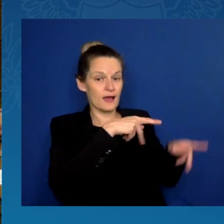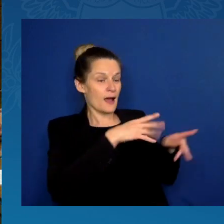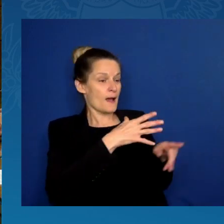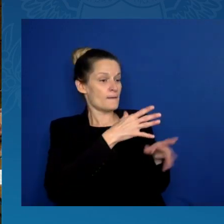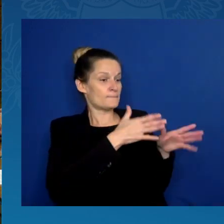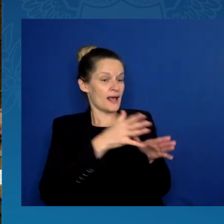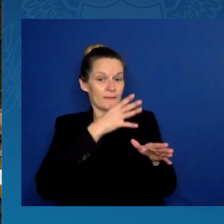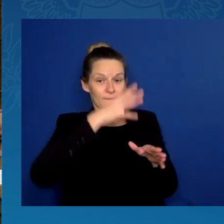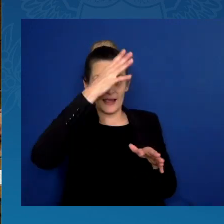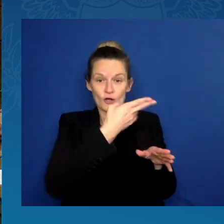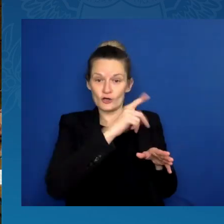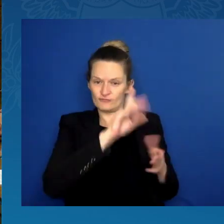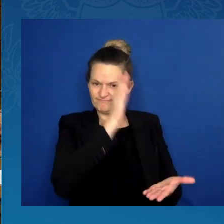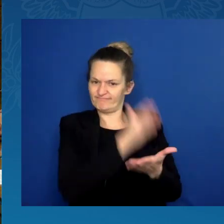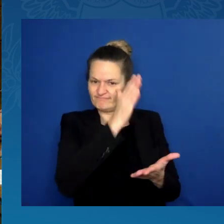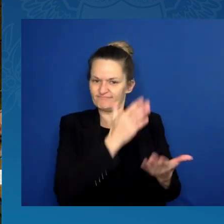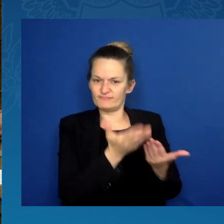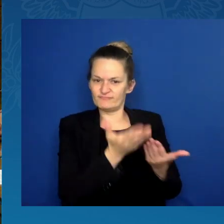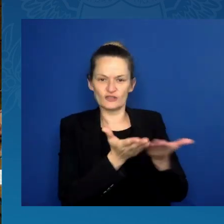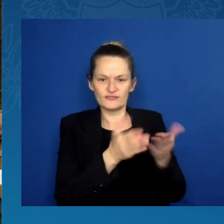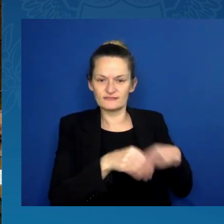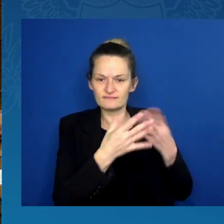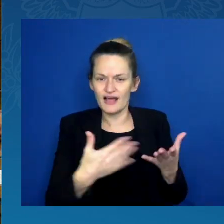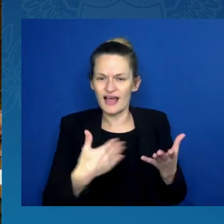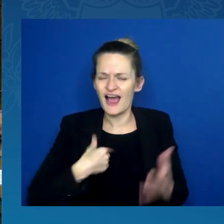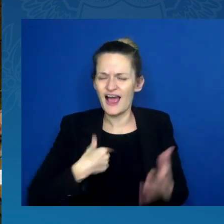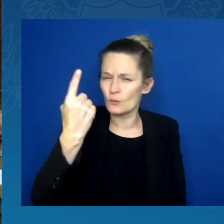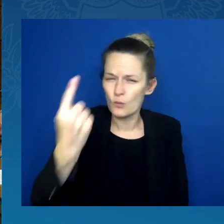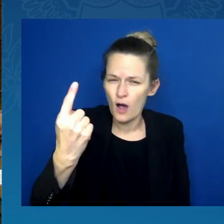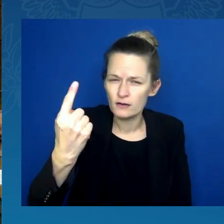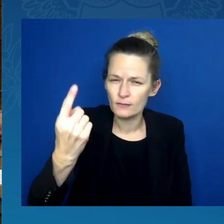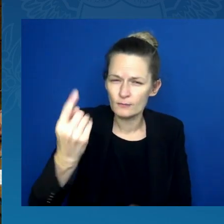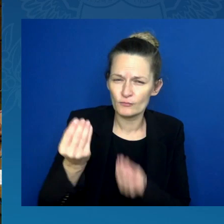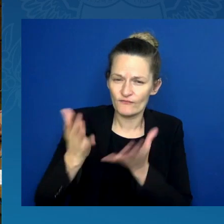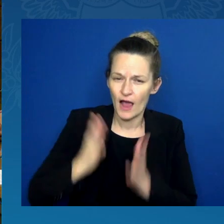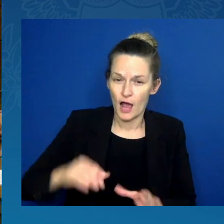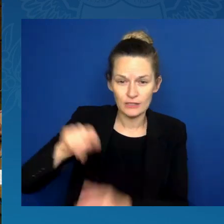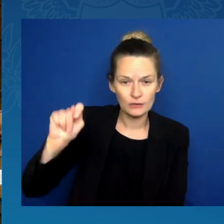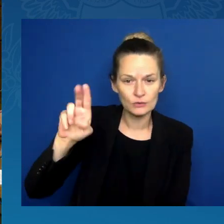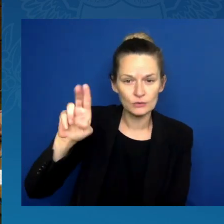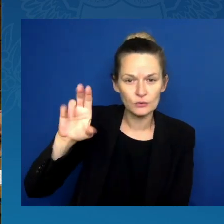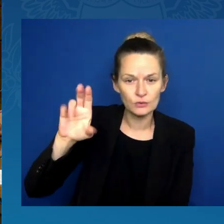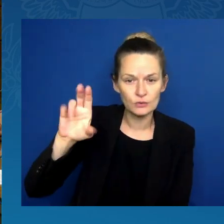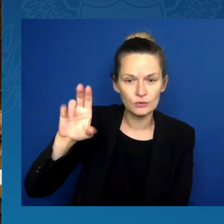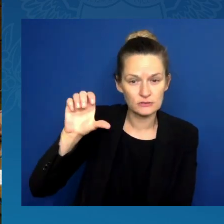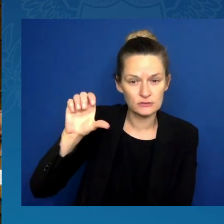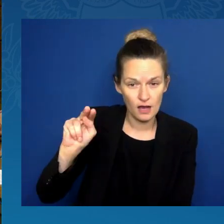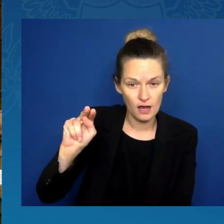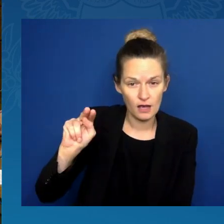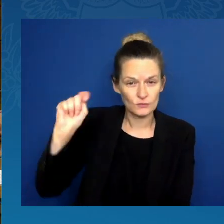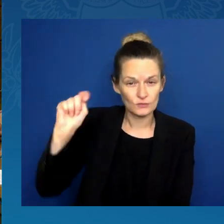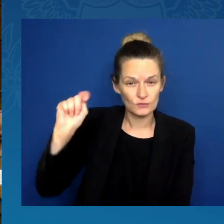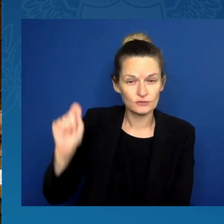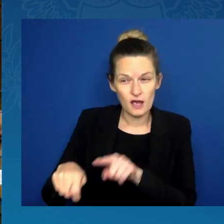You have to travel if you're from the border communities or other areas, you have to travel. And we see that the women who are most affected